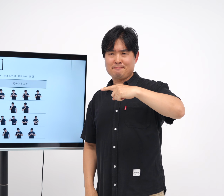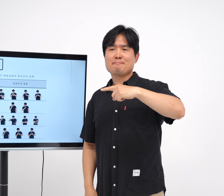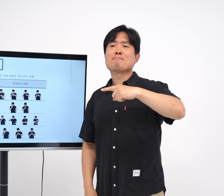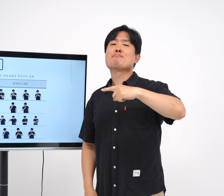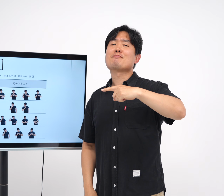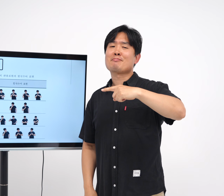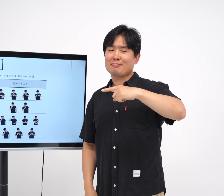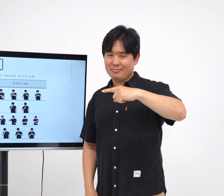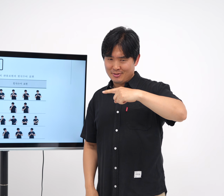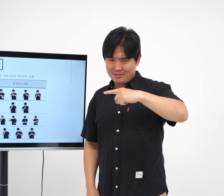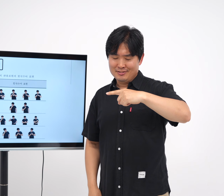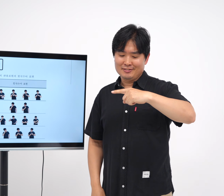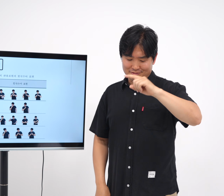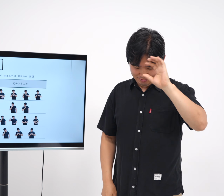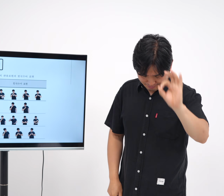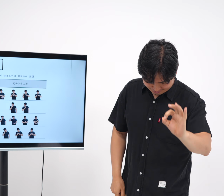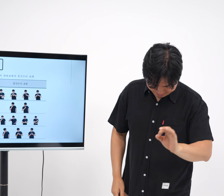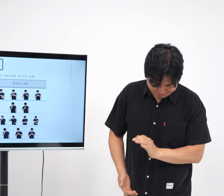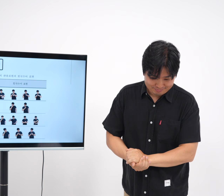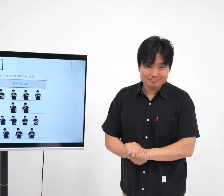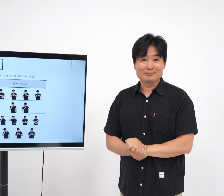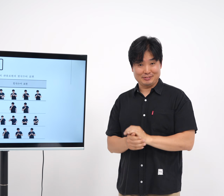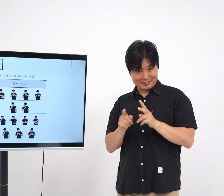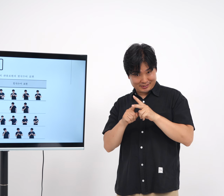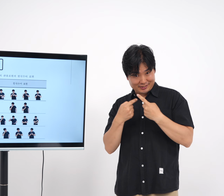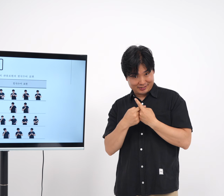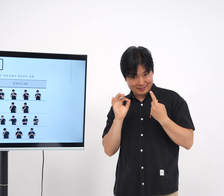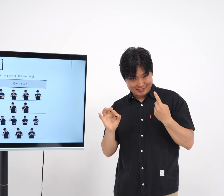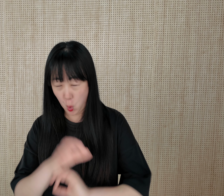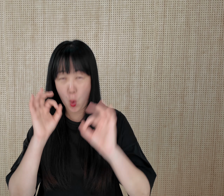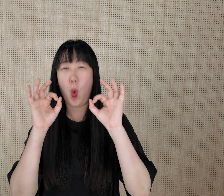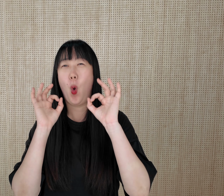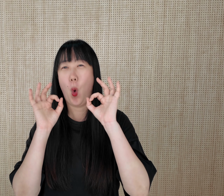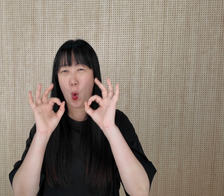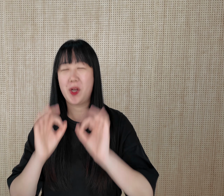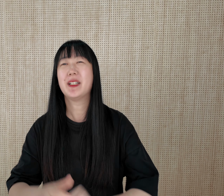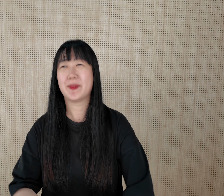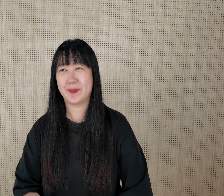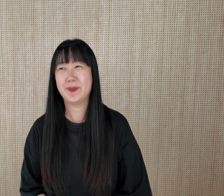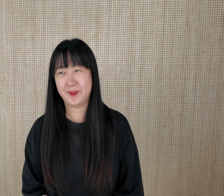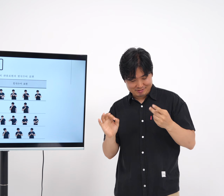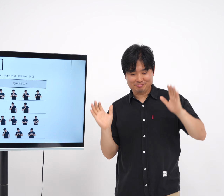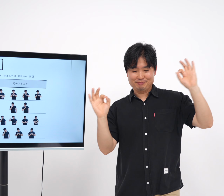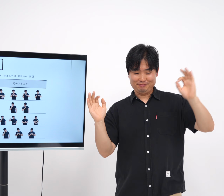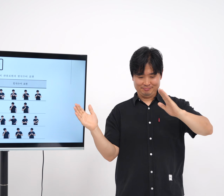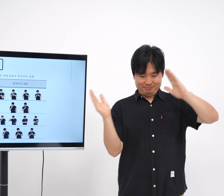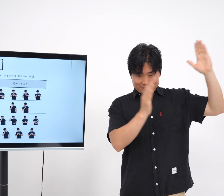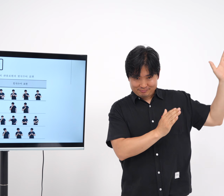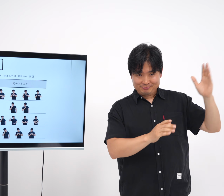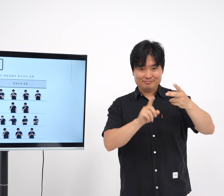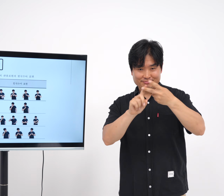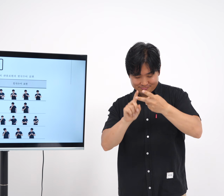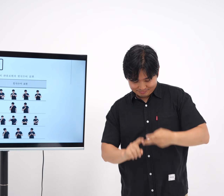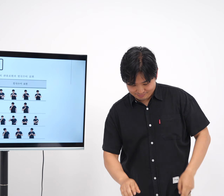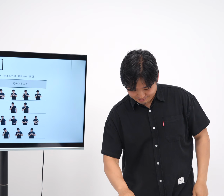it is not an idiomatic expression in Korean sign language. Yes, do you understand this far? Yes~ Second,